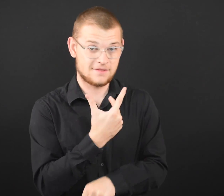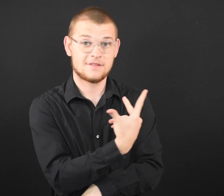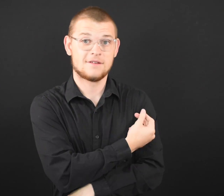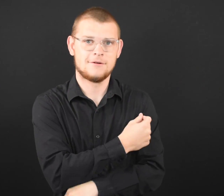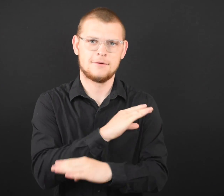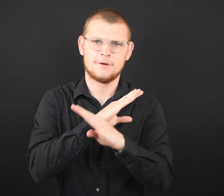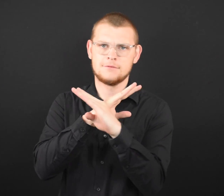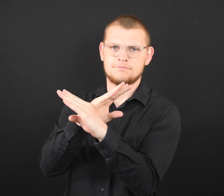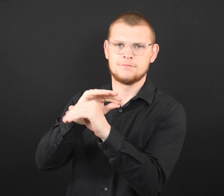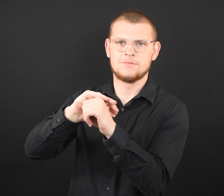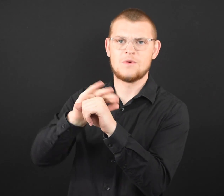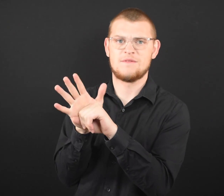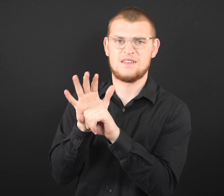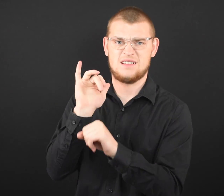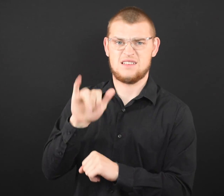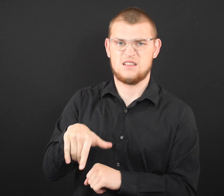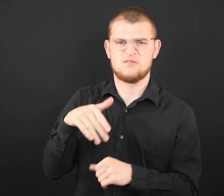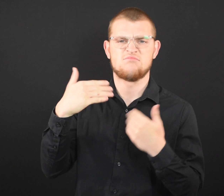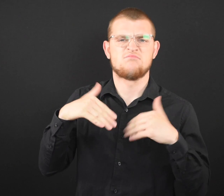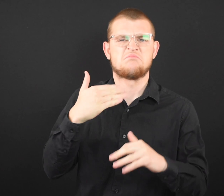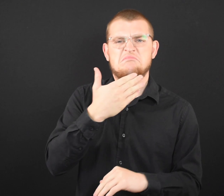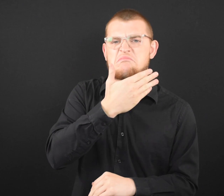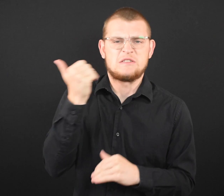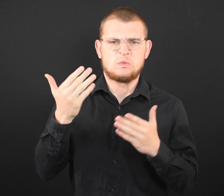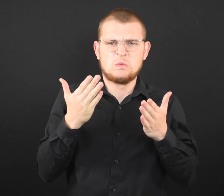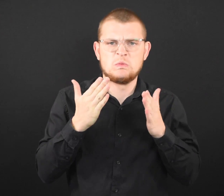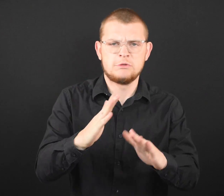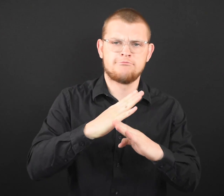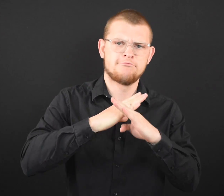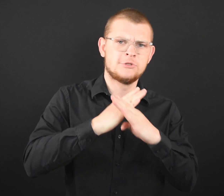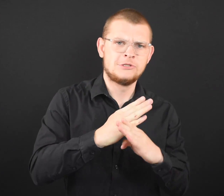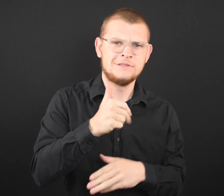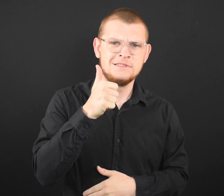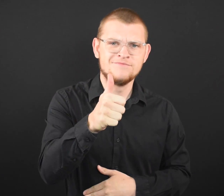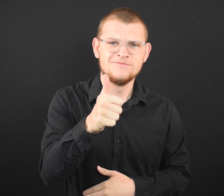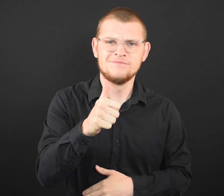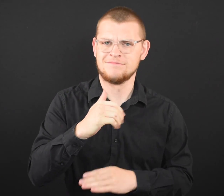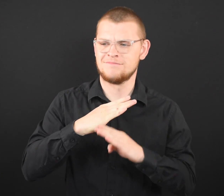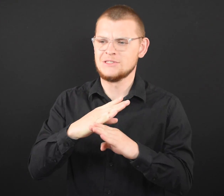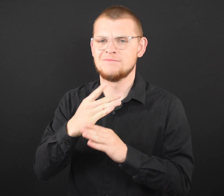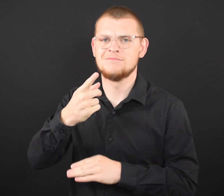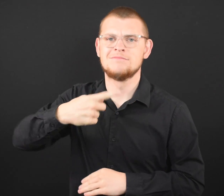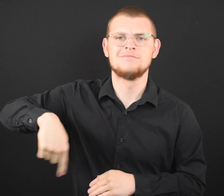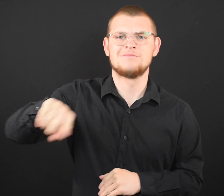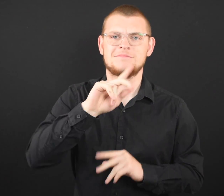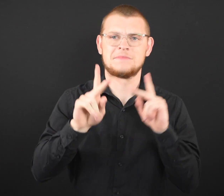Getting vaccinated against COVID-19 will be one of the best ways to protect yourself and everyone